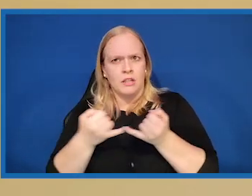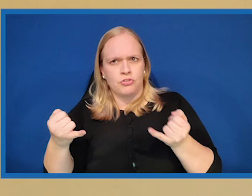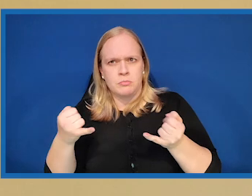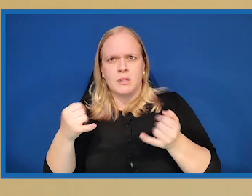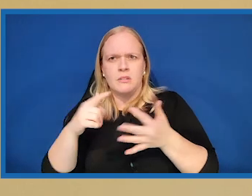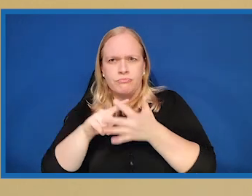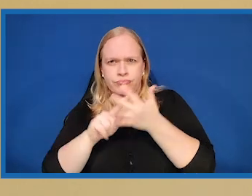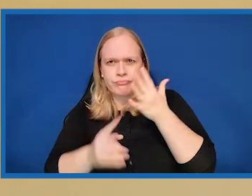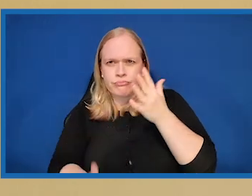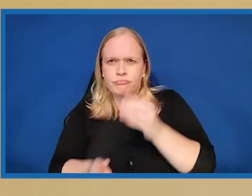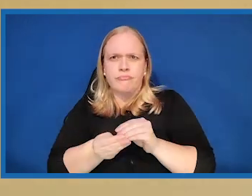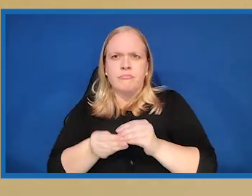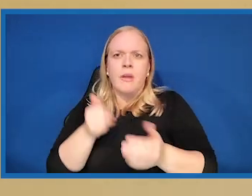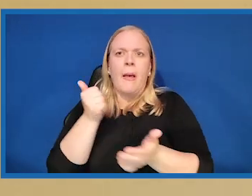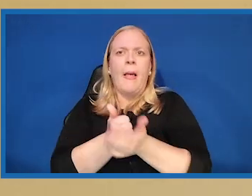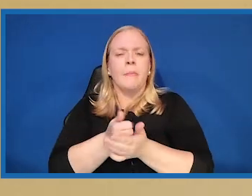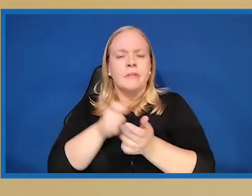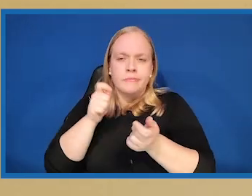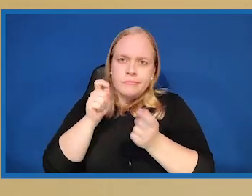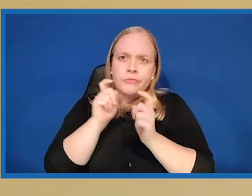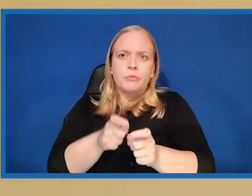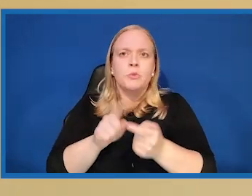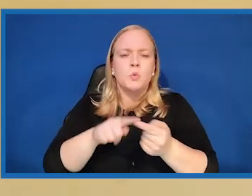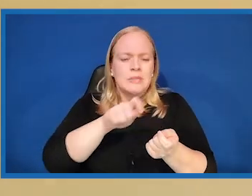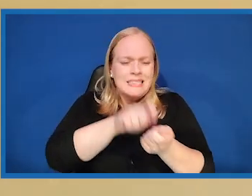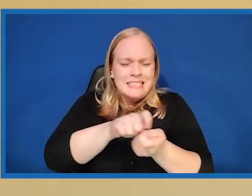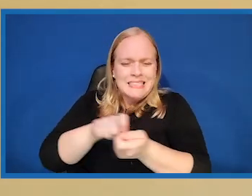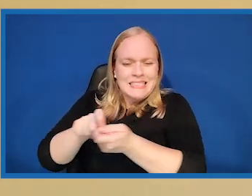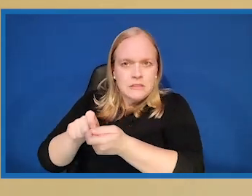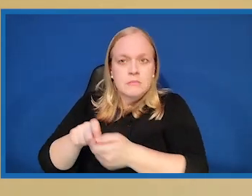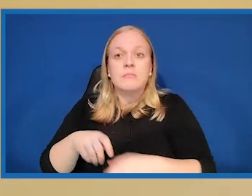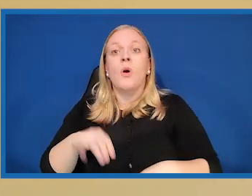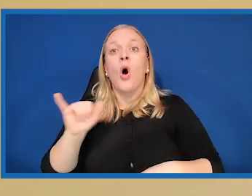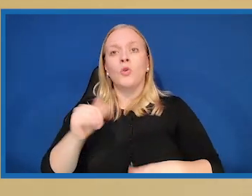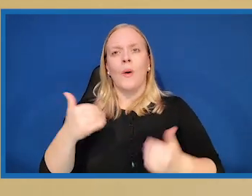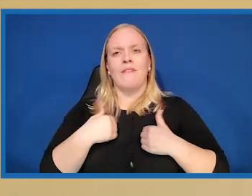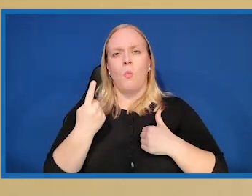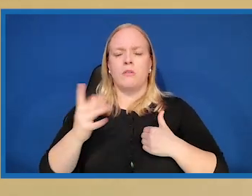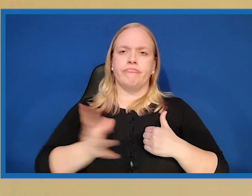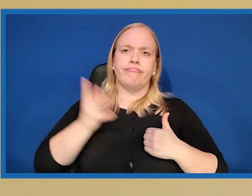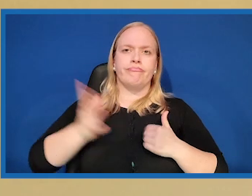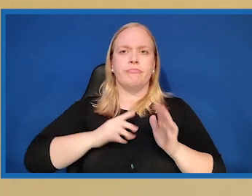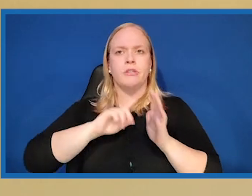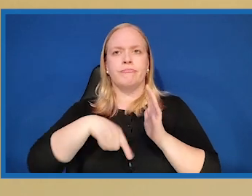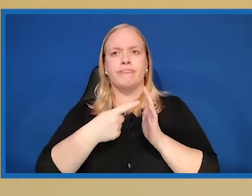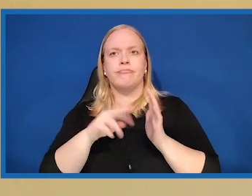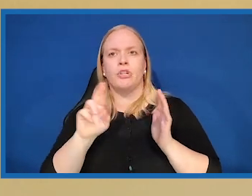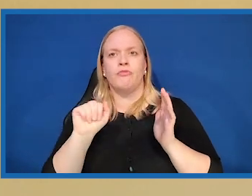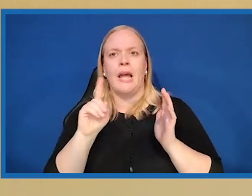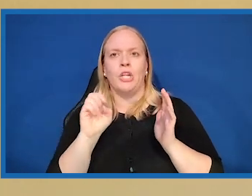OF THE SATELLITE, WE'LL ALSO HAVE A VERY, VERY FANCY RADAR. I'M NOT GONNA GO INTO THE DETAILS ON HOW THIS, UH-UH-UH,